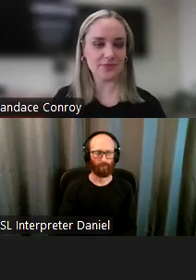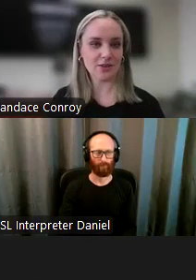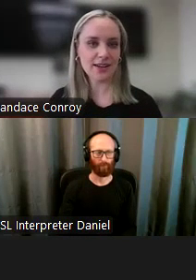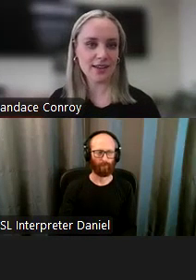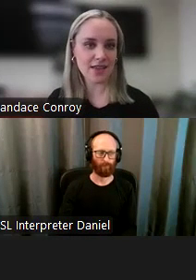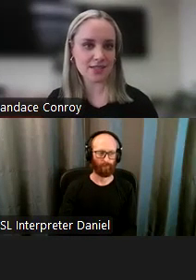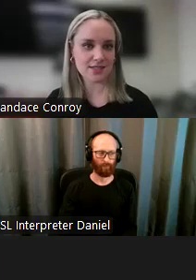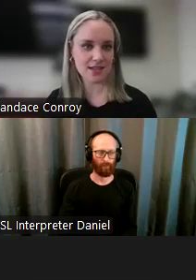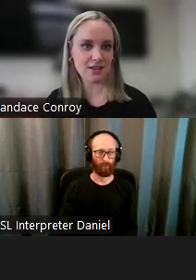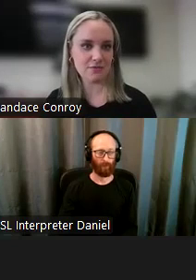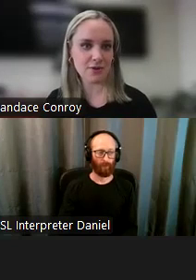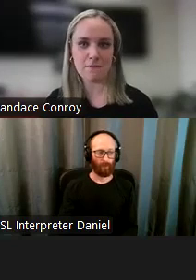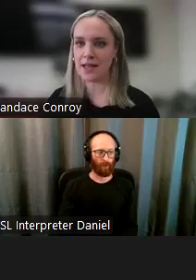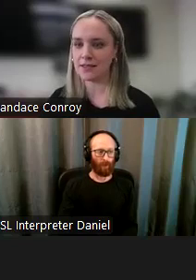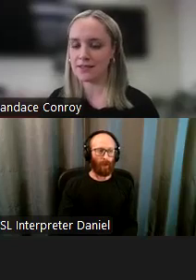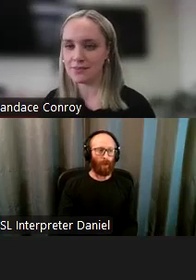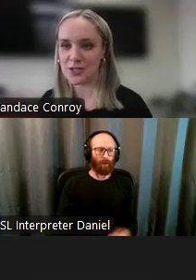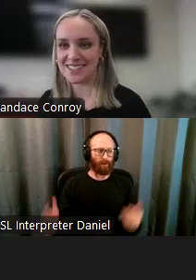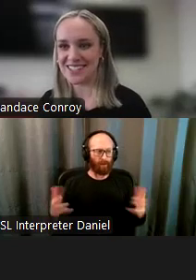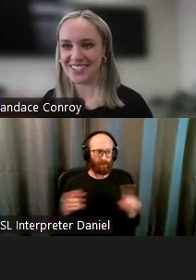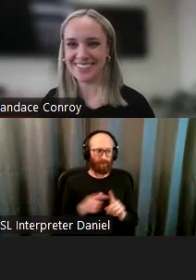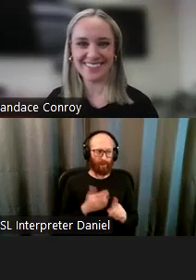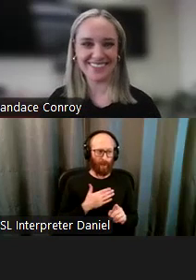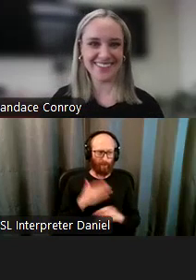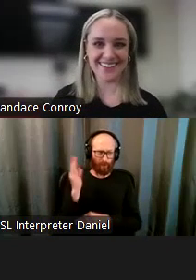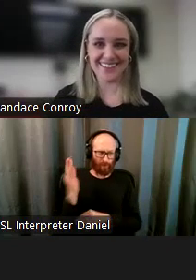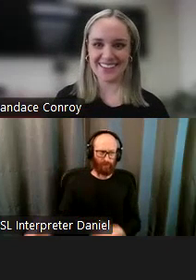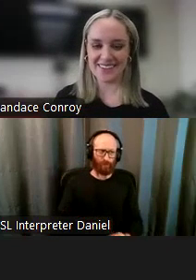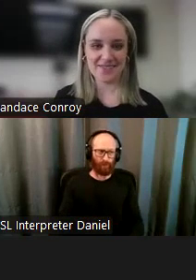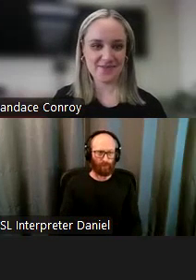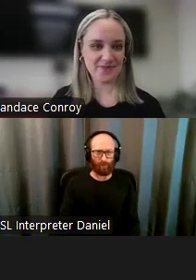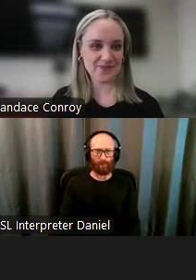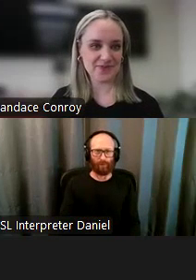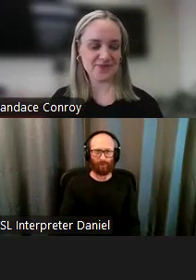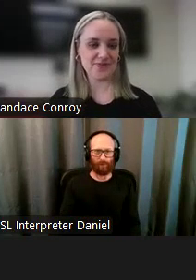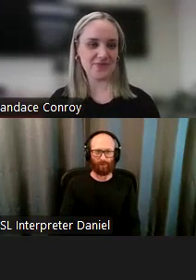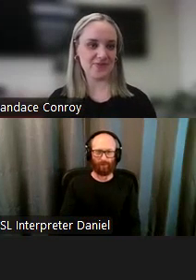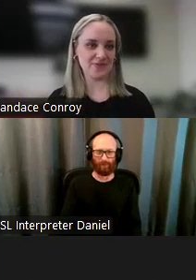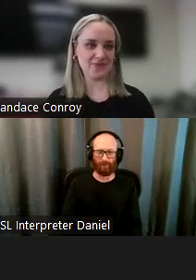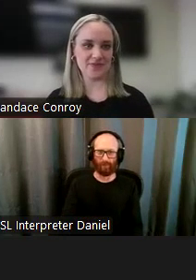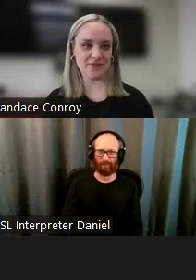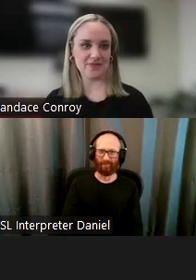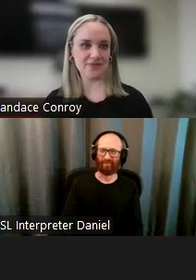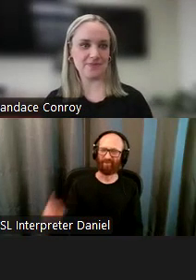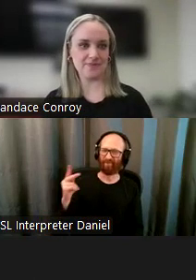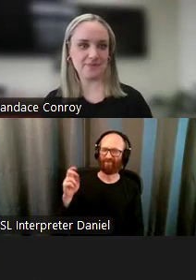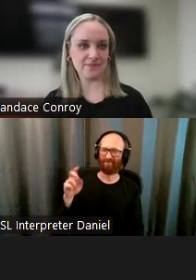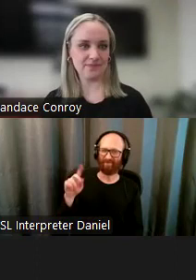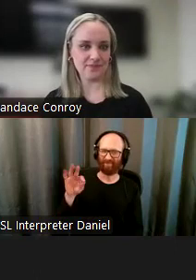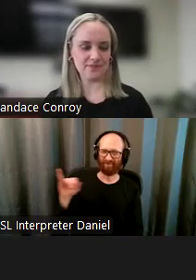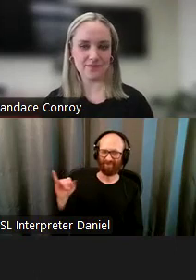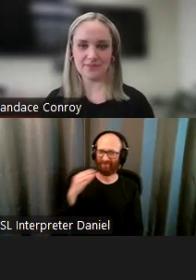All right and that's it from my presentation. Thank you Candace and thank you to all of